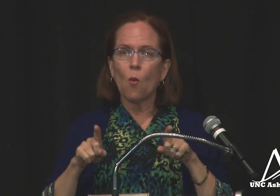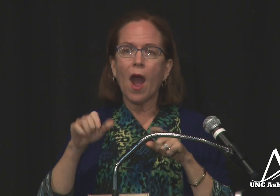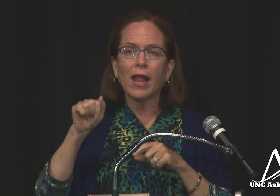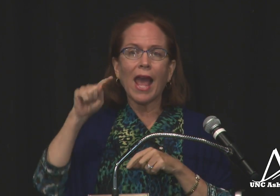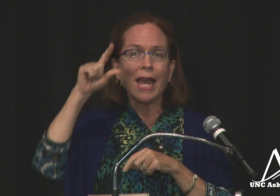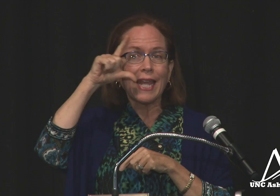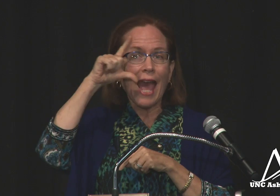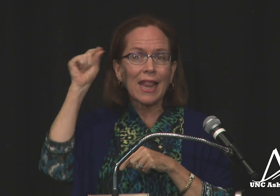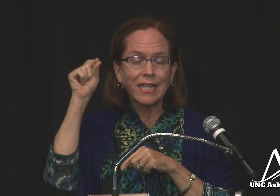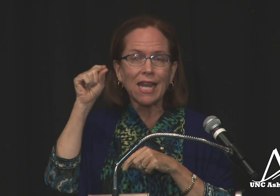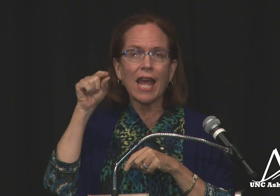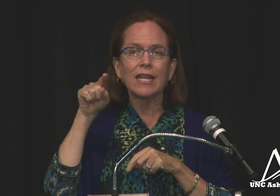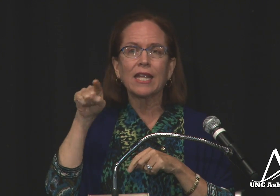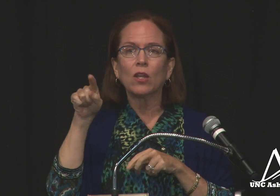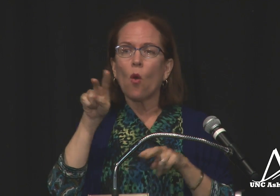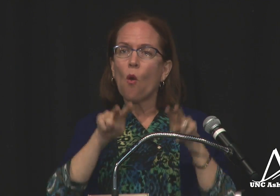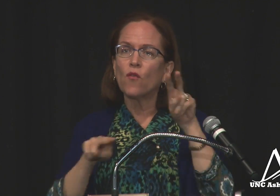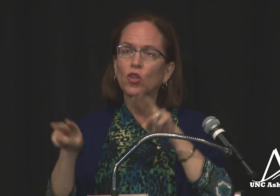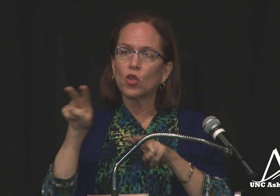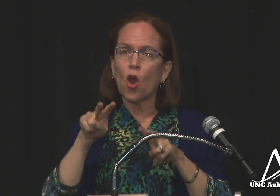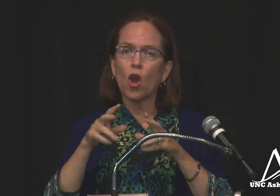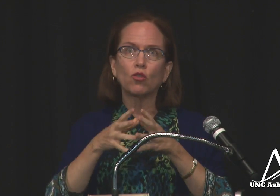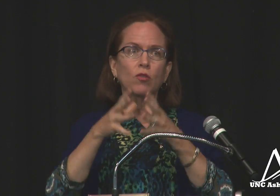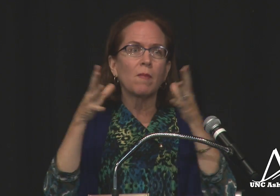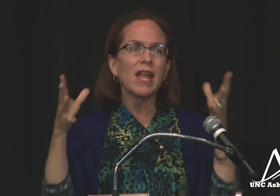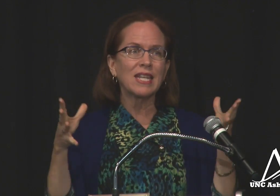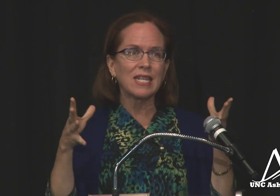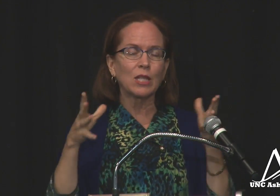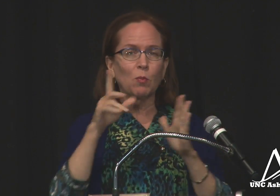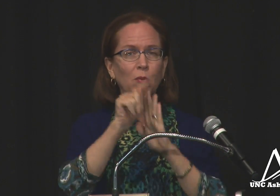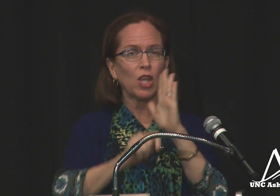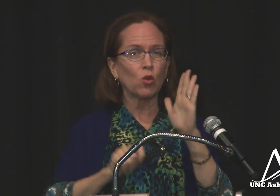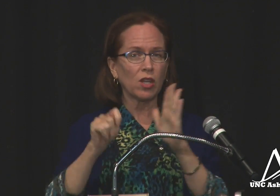While at Gallaudet, he oversaw a tremendous period